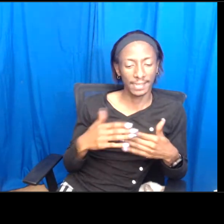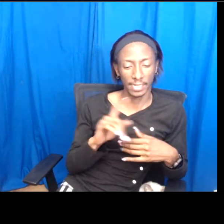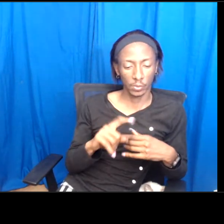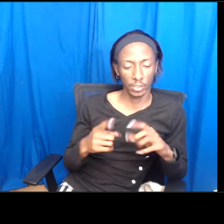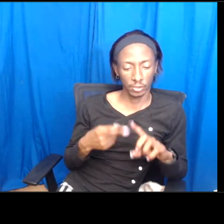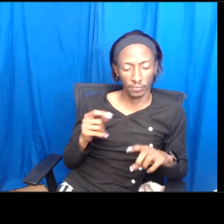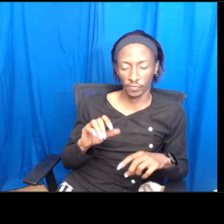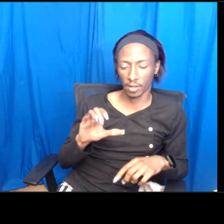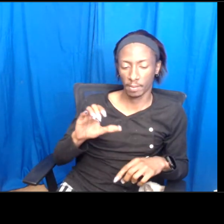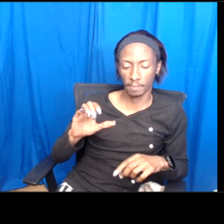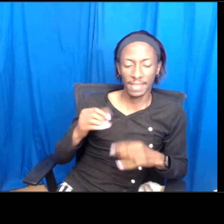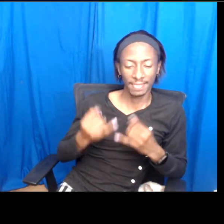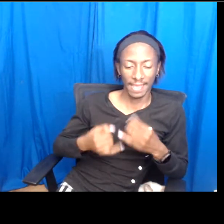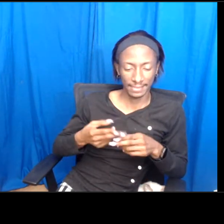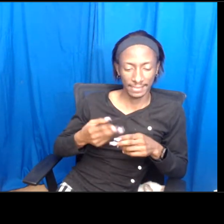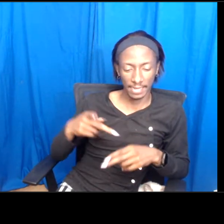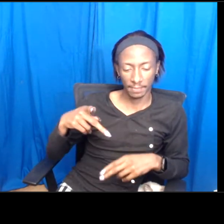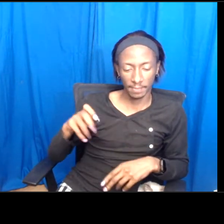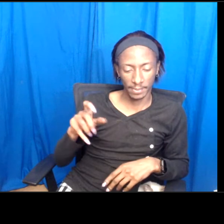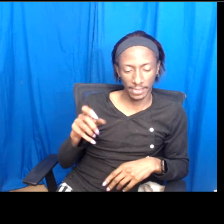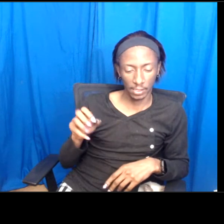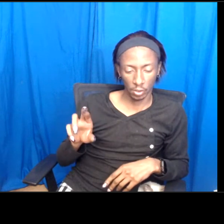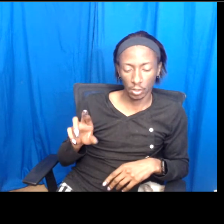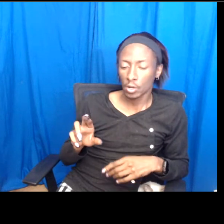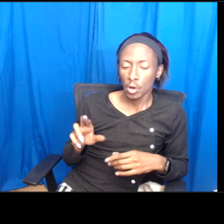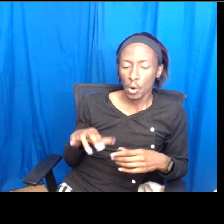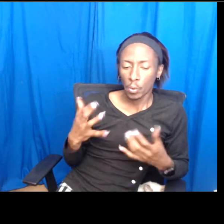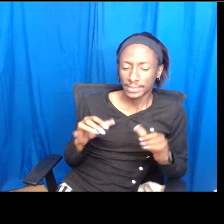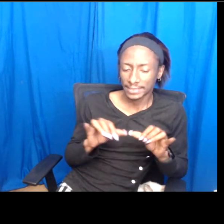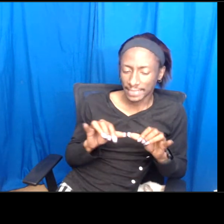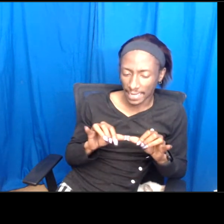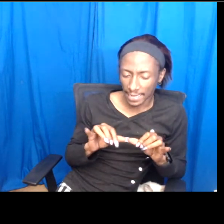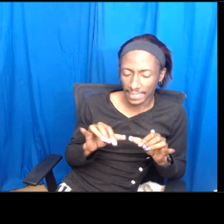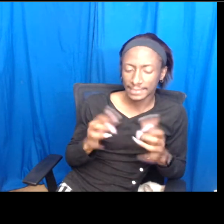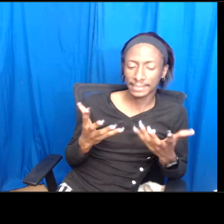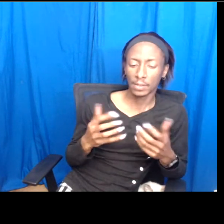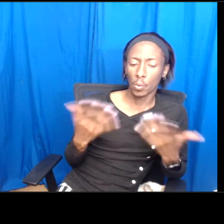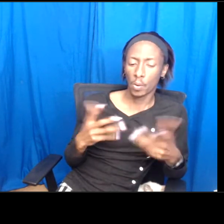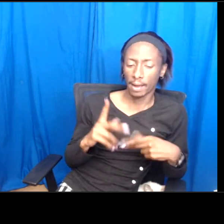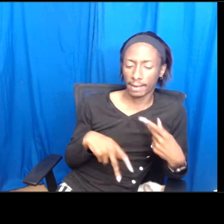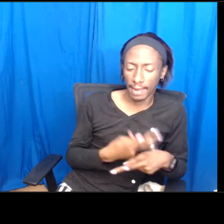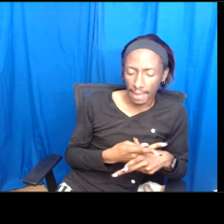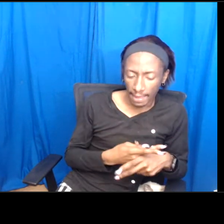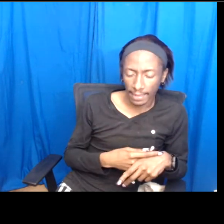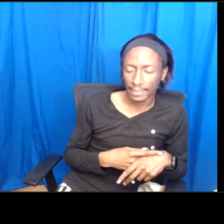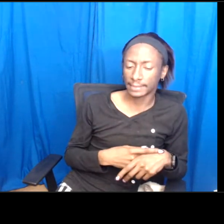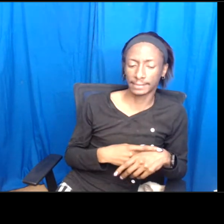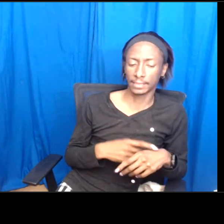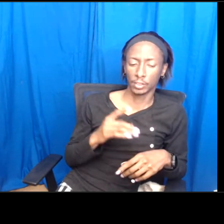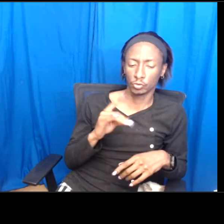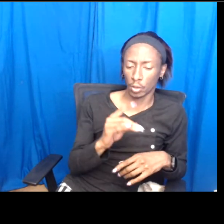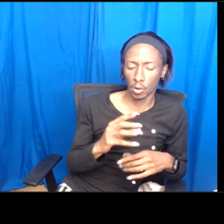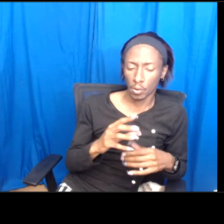"Which kinds and sizes of drones are you using and what kinds of instruments, like how much weight can they support?"